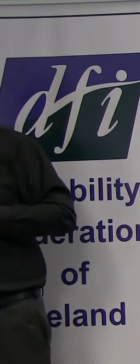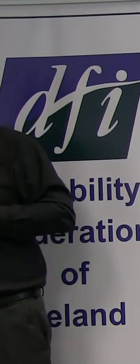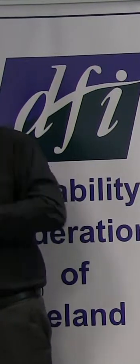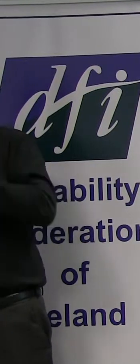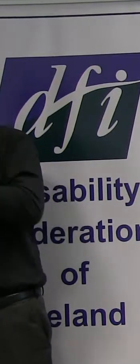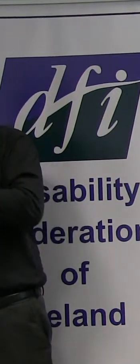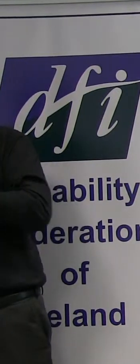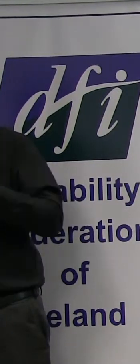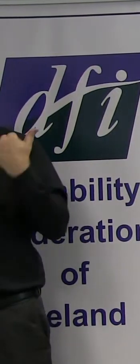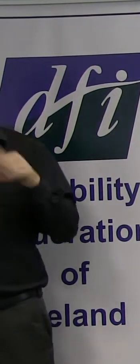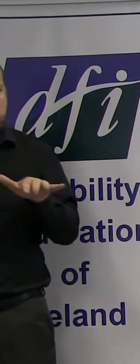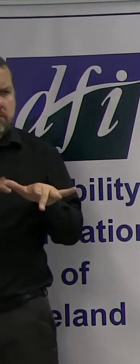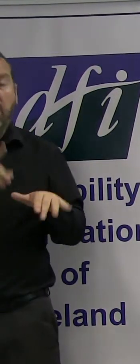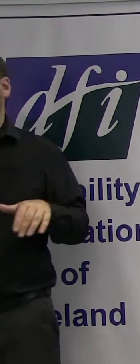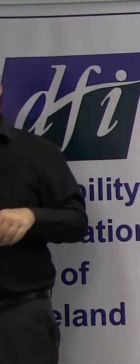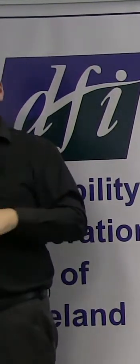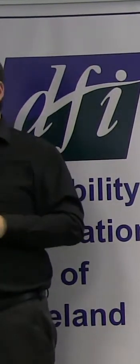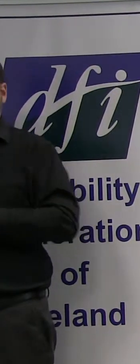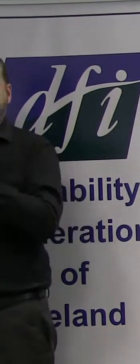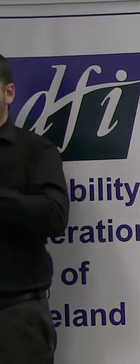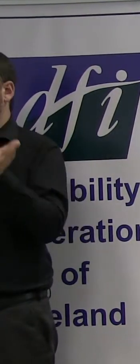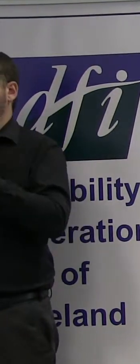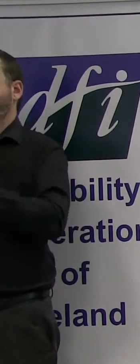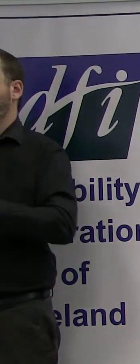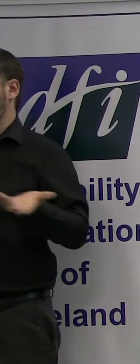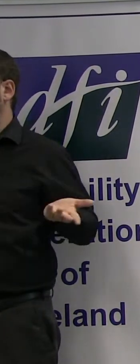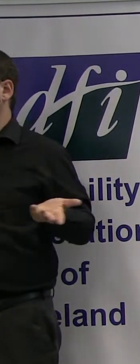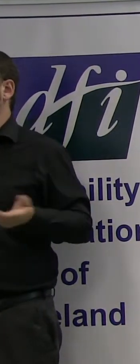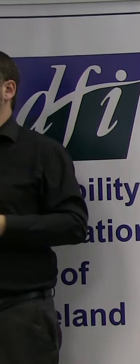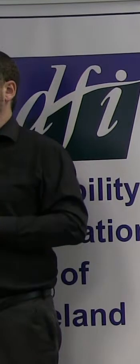comfortable and pitching comes in our workers them and then we get smaller as